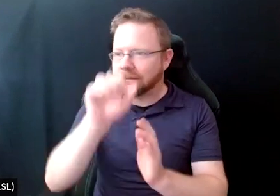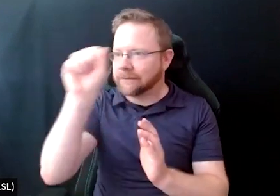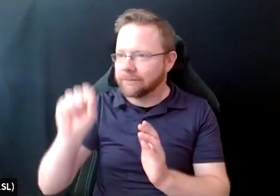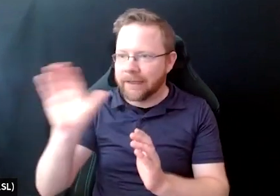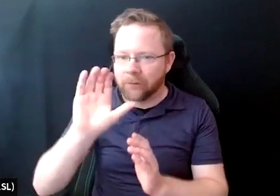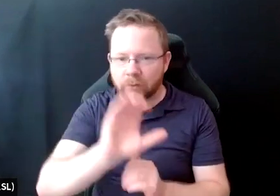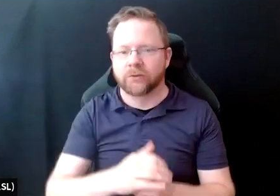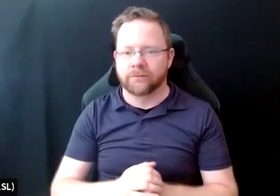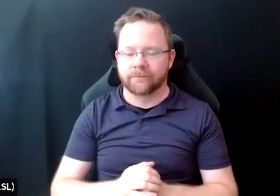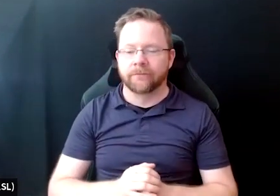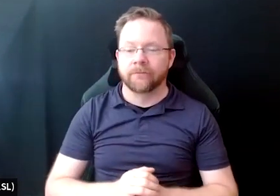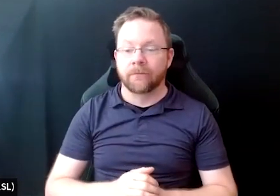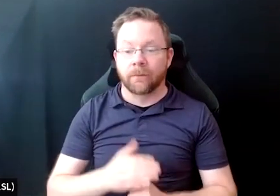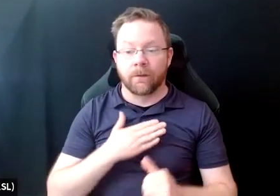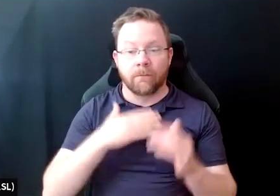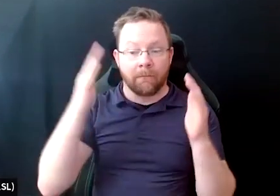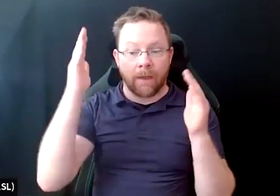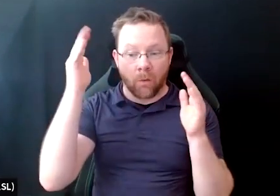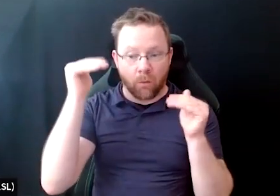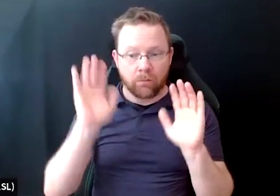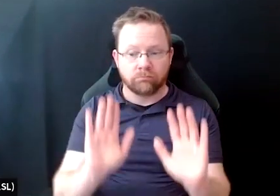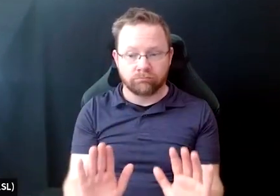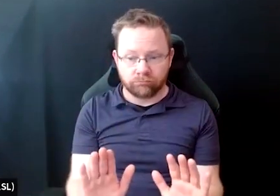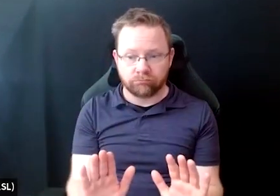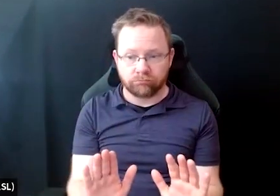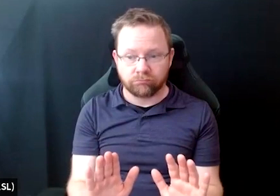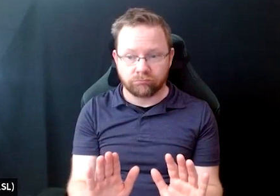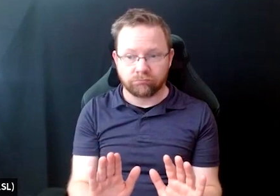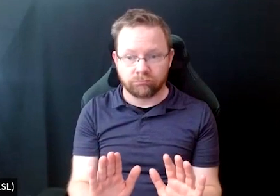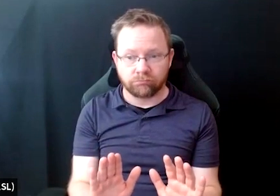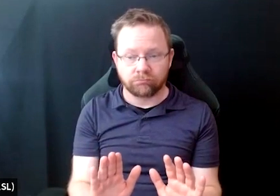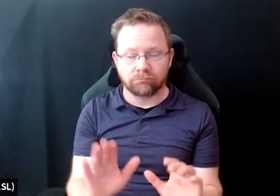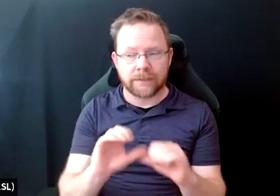I'm hoping that agencies will become more and more creative